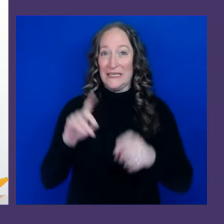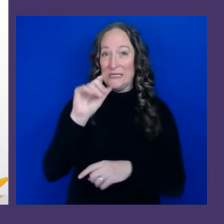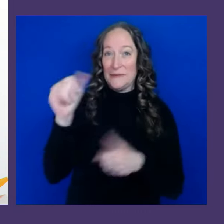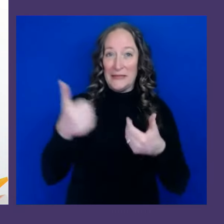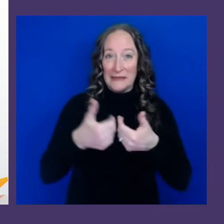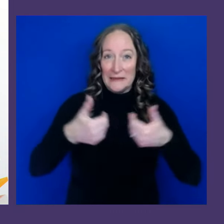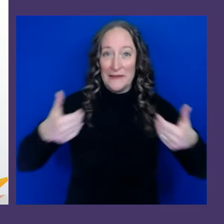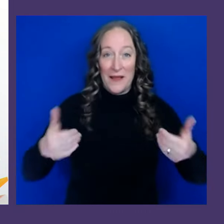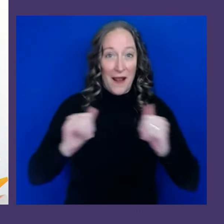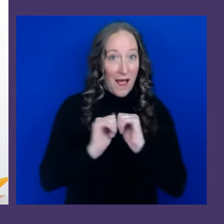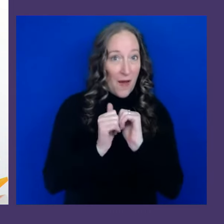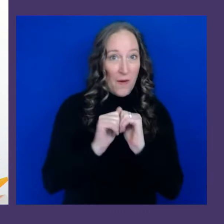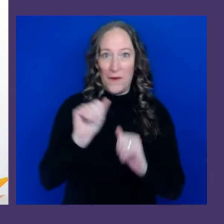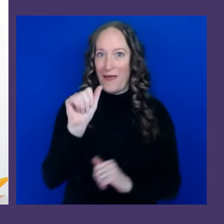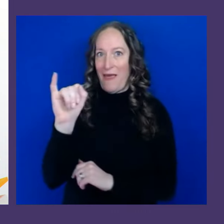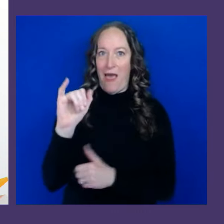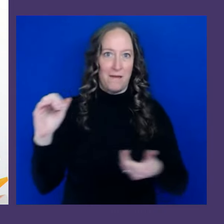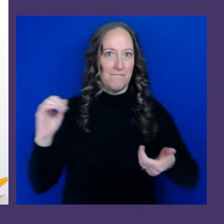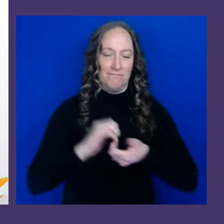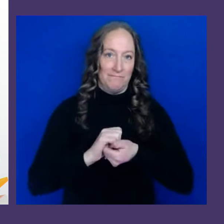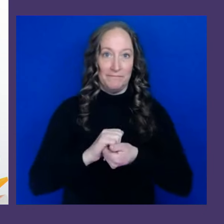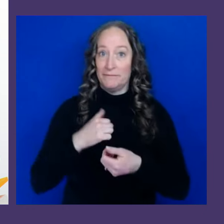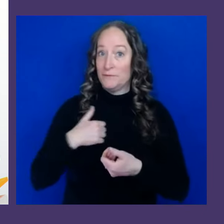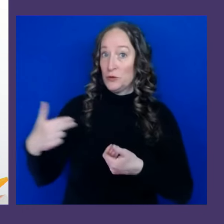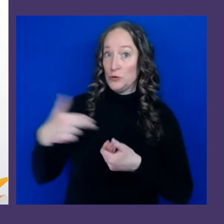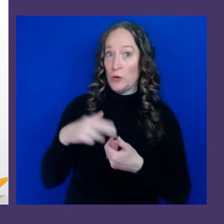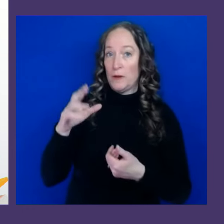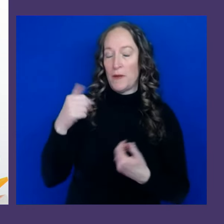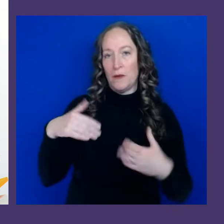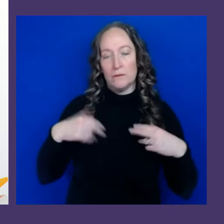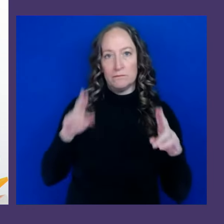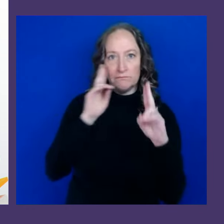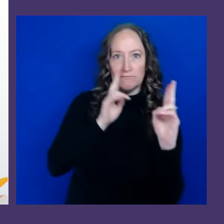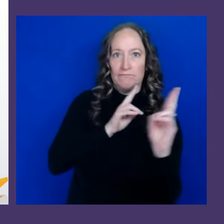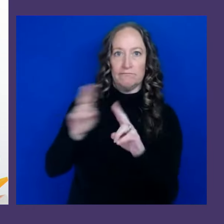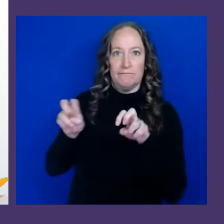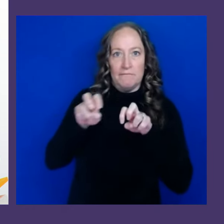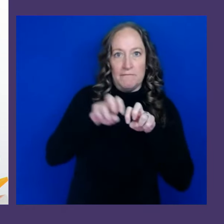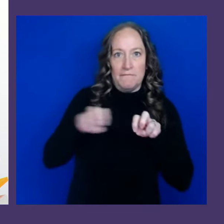I am joined by esteemed panelists, Doug Geoffray,